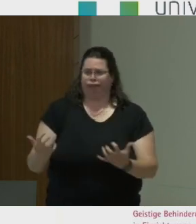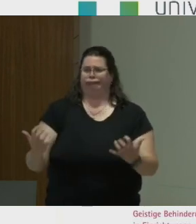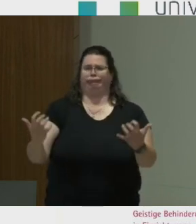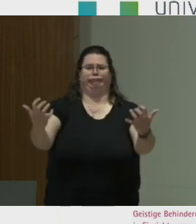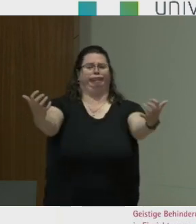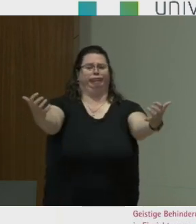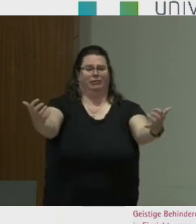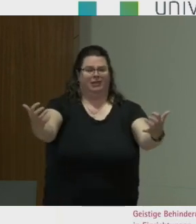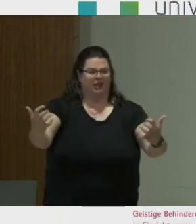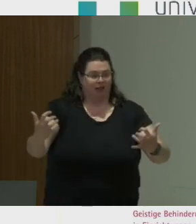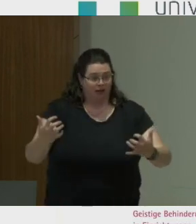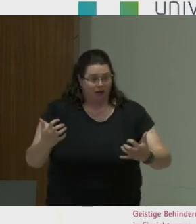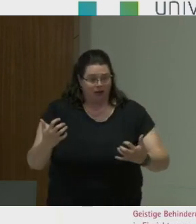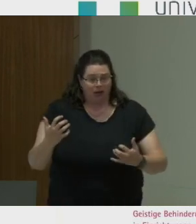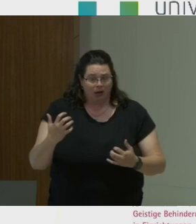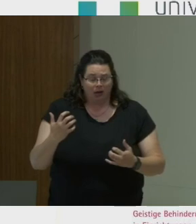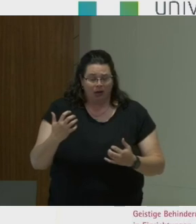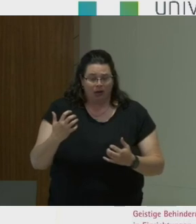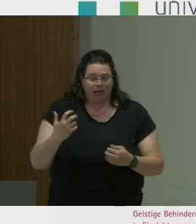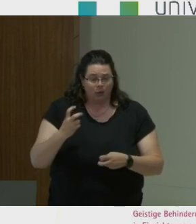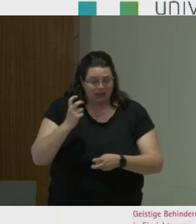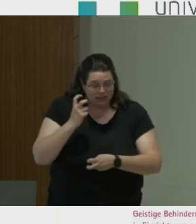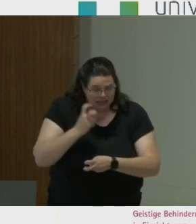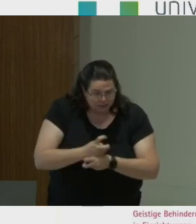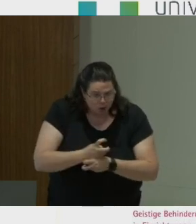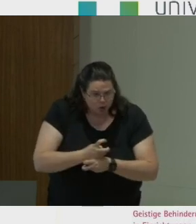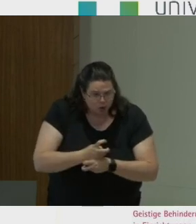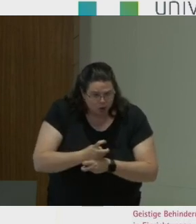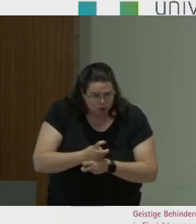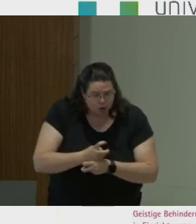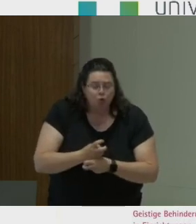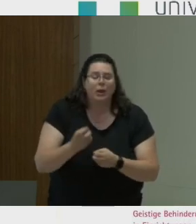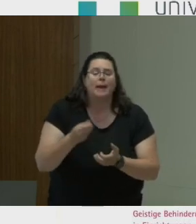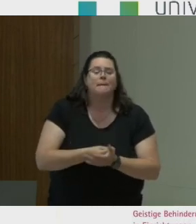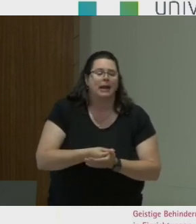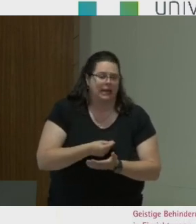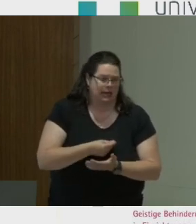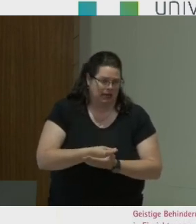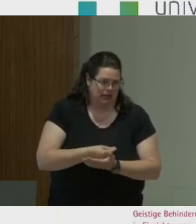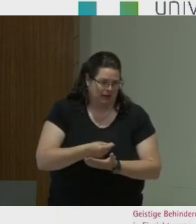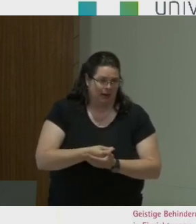And it was difficult to get money for it because the scientific sponsors said that's not science.